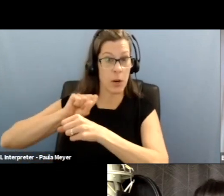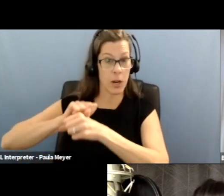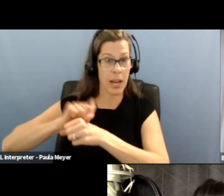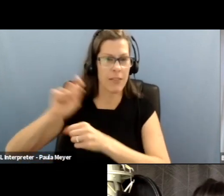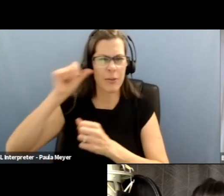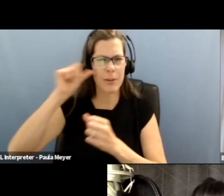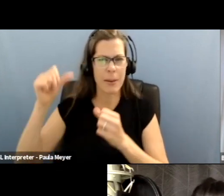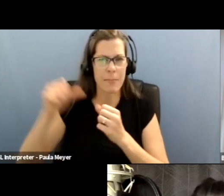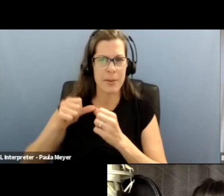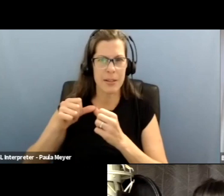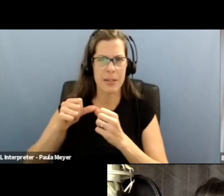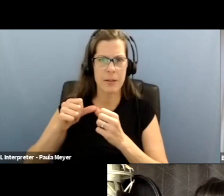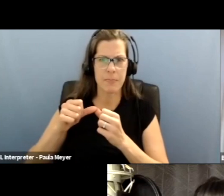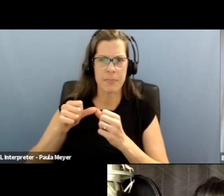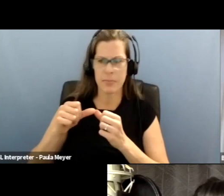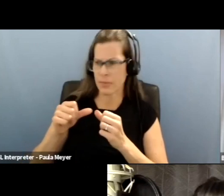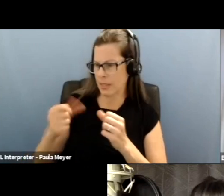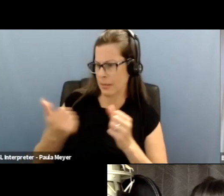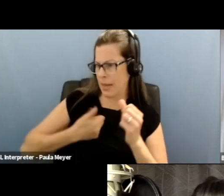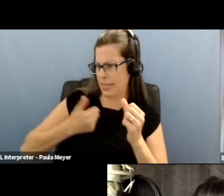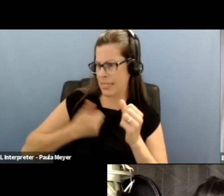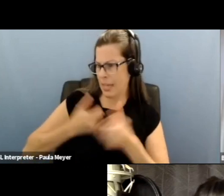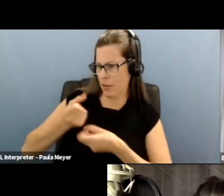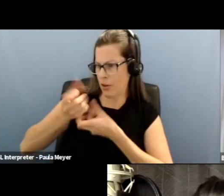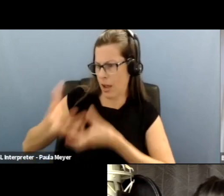am I now causing this person who's blind or low vision, this student,